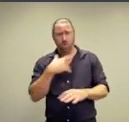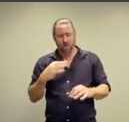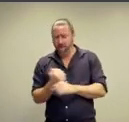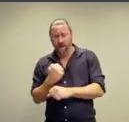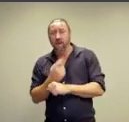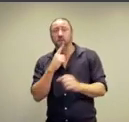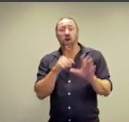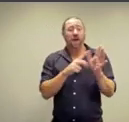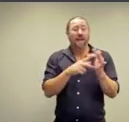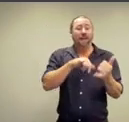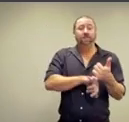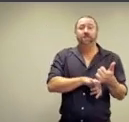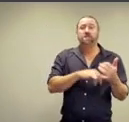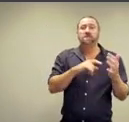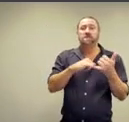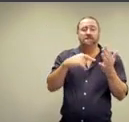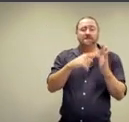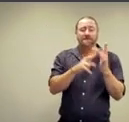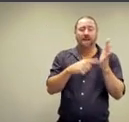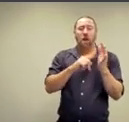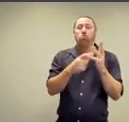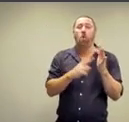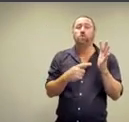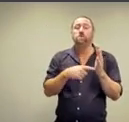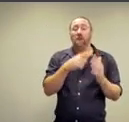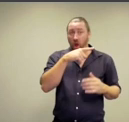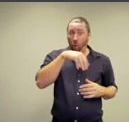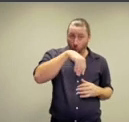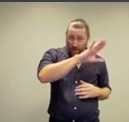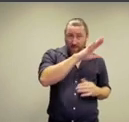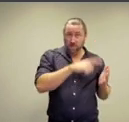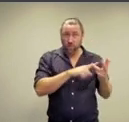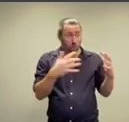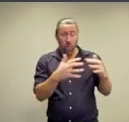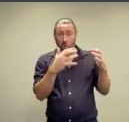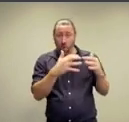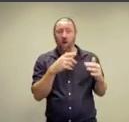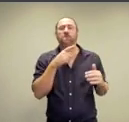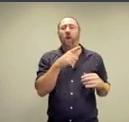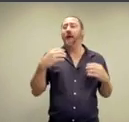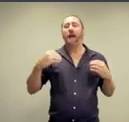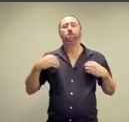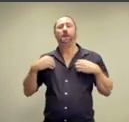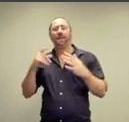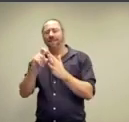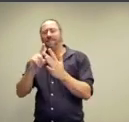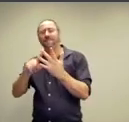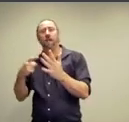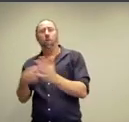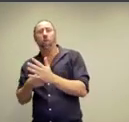that when Yves Saint Laurent got drafted up in the war, the company he worked for, Dior did